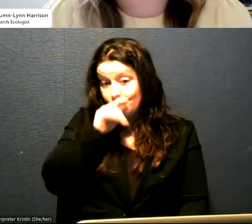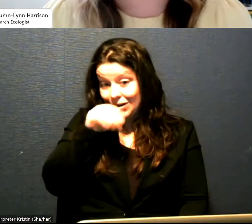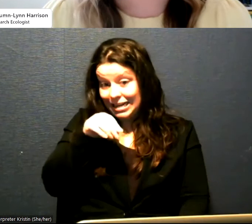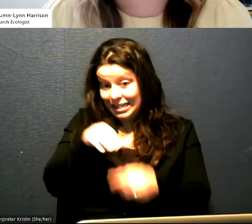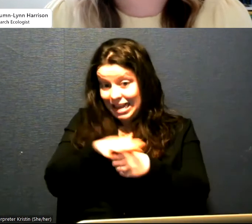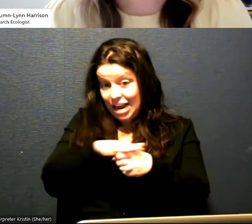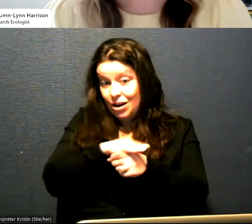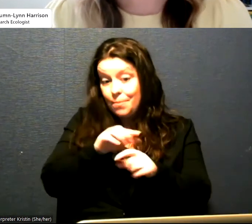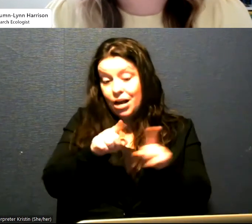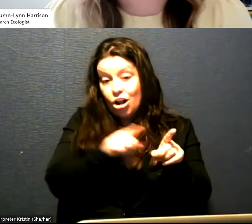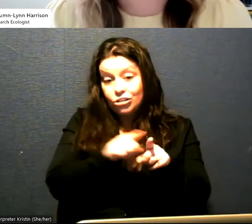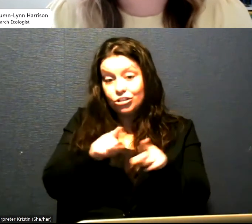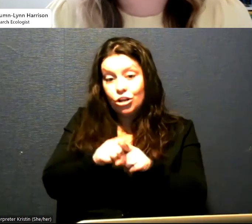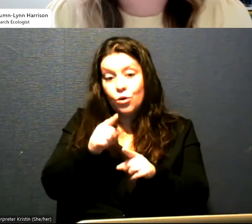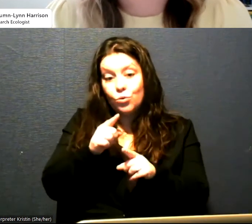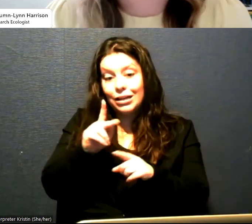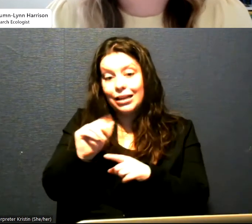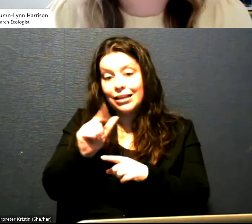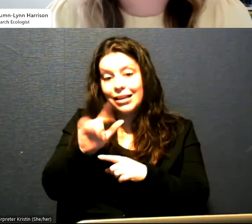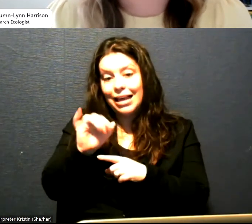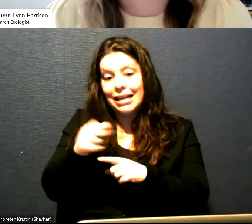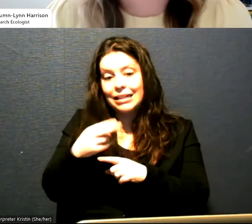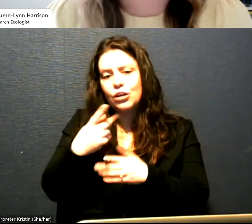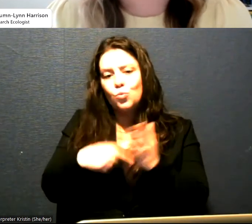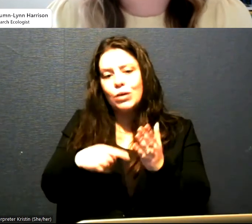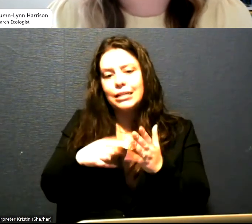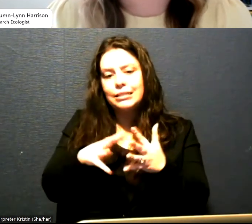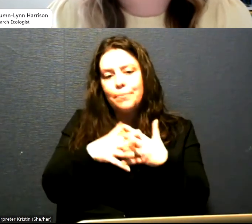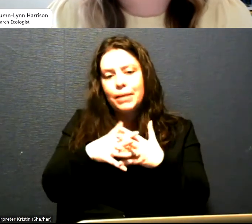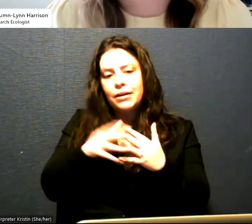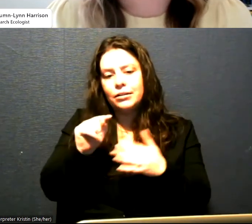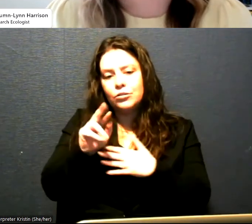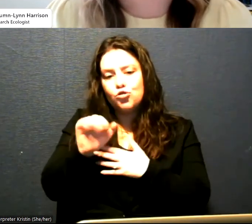what does American trail look like for you? Um, what other kinds of animals do you work with?